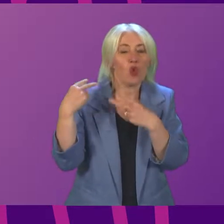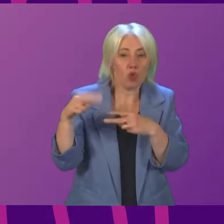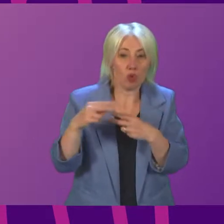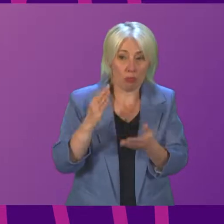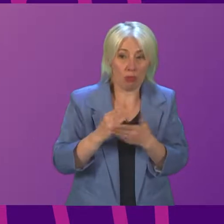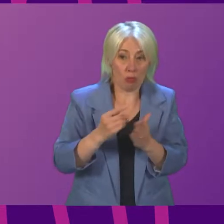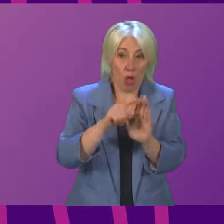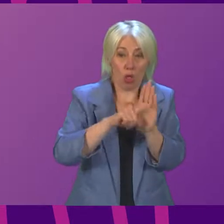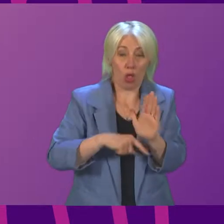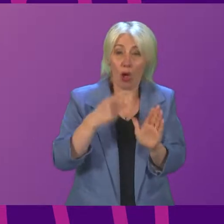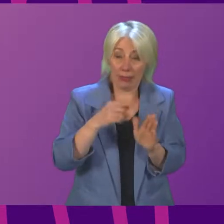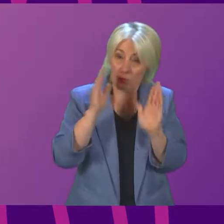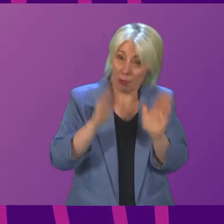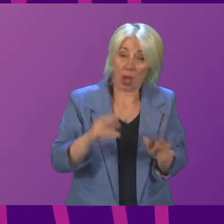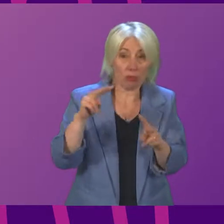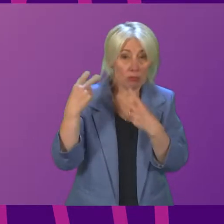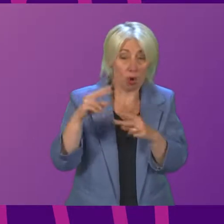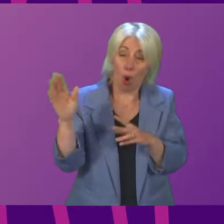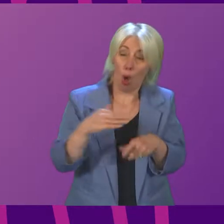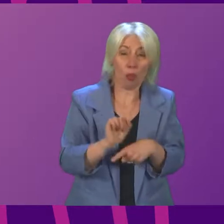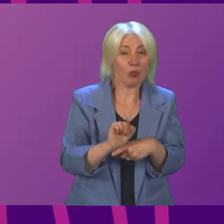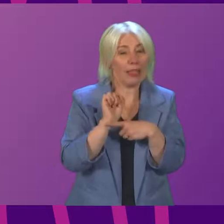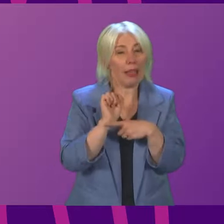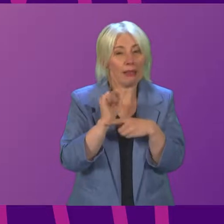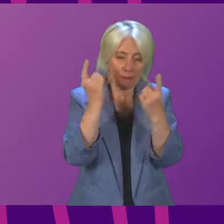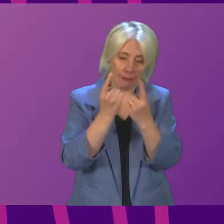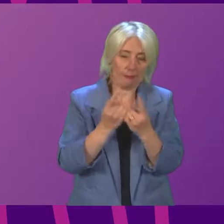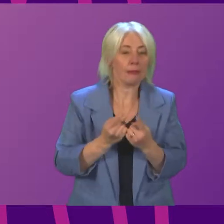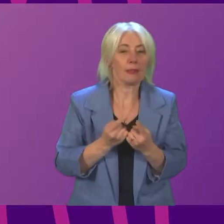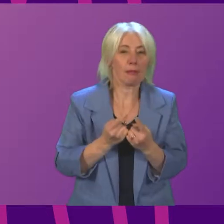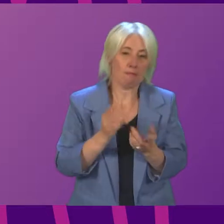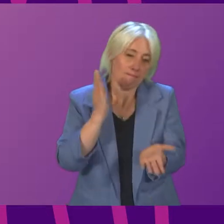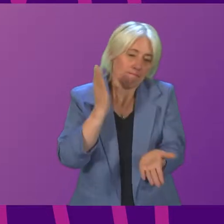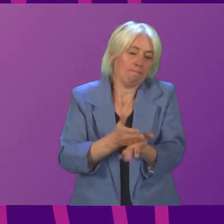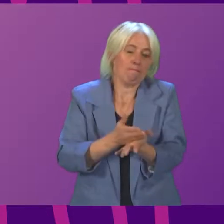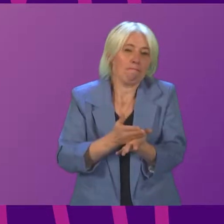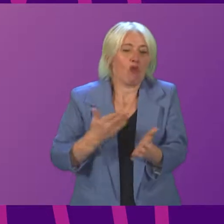law—all the protective measures that are in place, such as the mandatory requirement to wear face